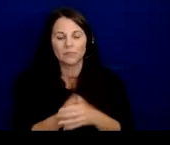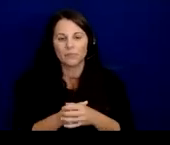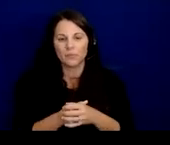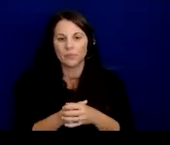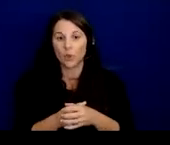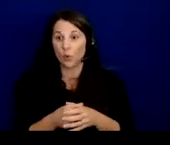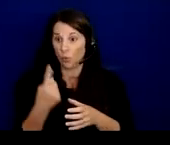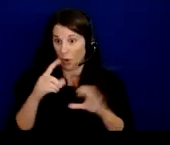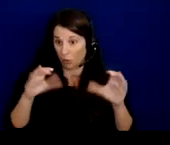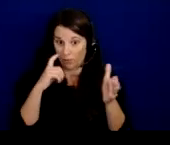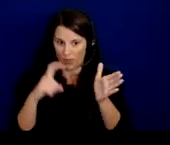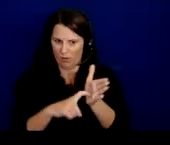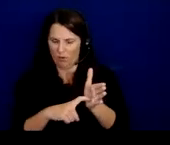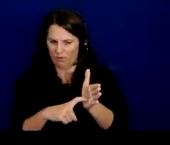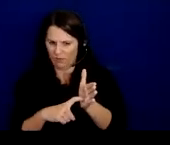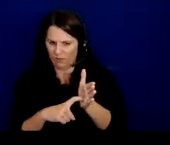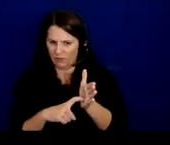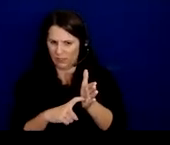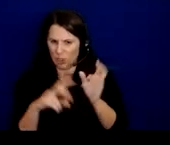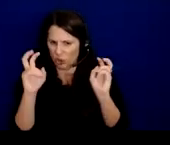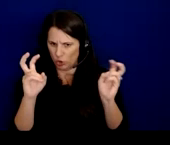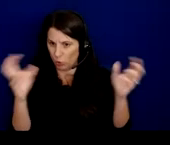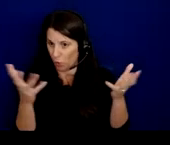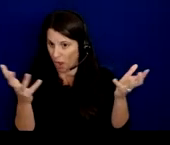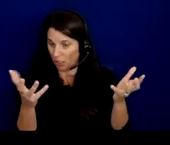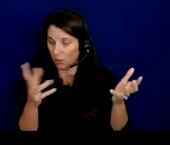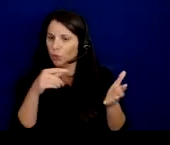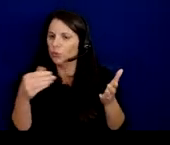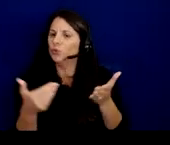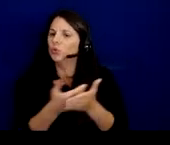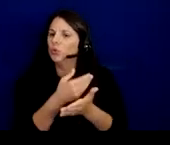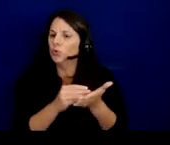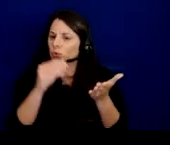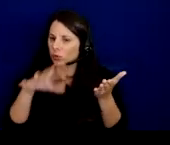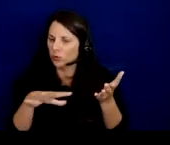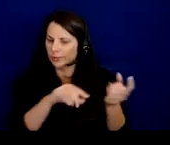that are new to campus, not being able to navigate the campus